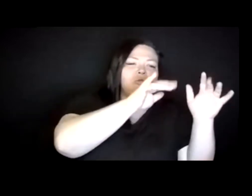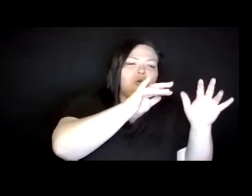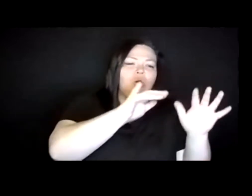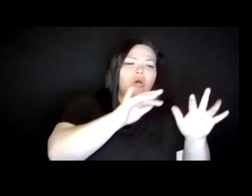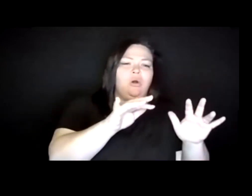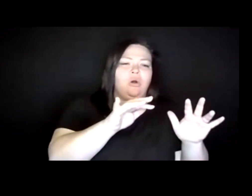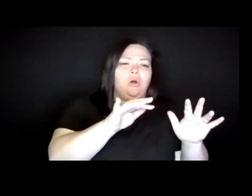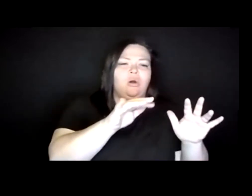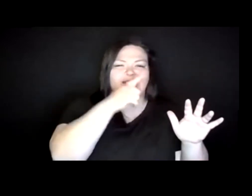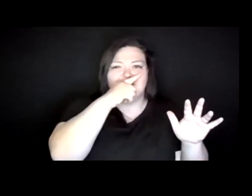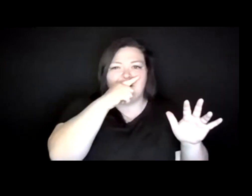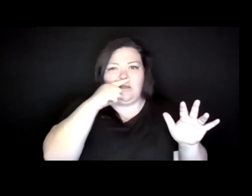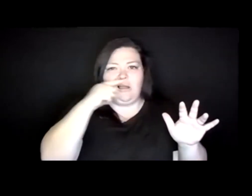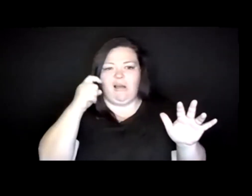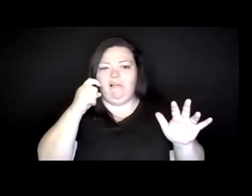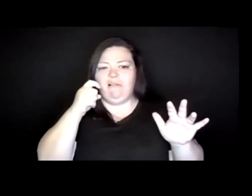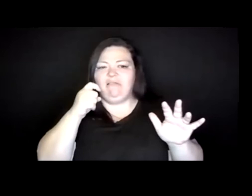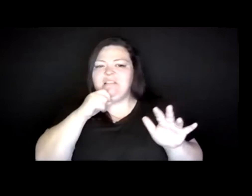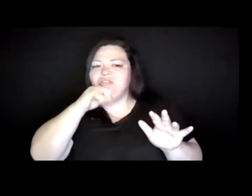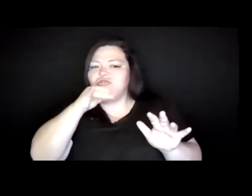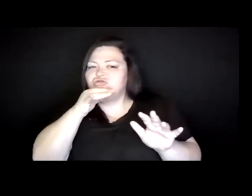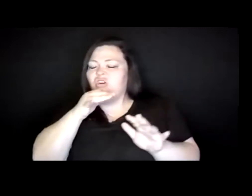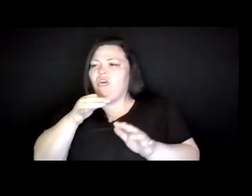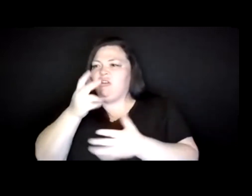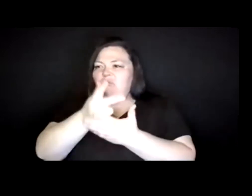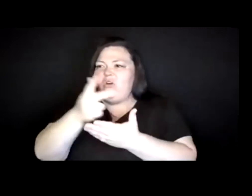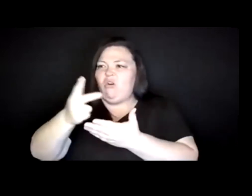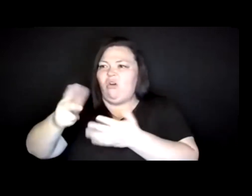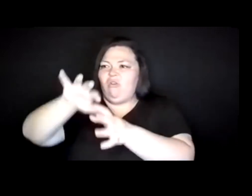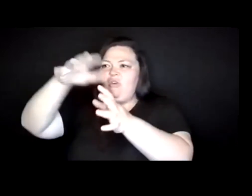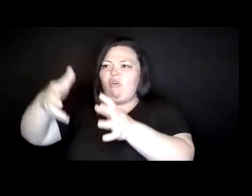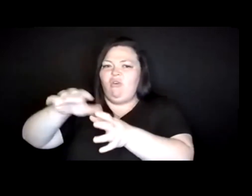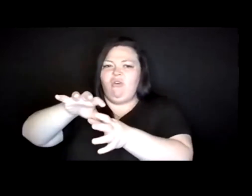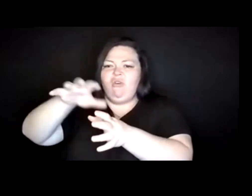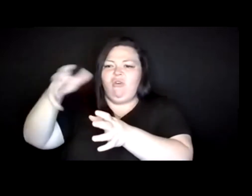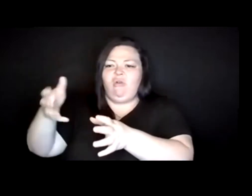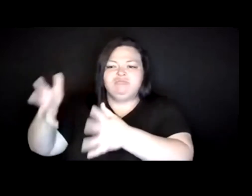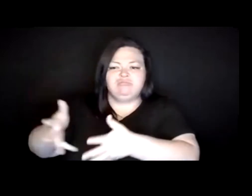As ugly as the dirty parking lot snow piles./ I still look to find my mission, I worry about